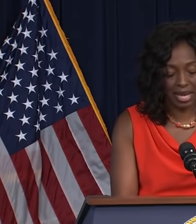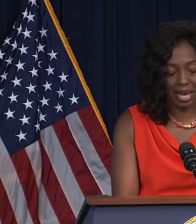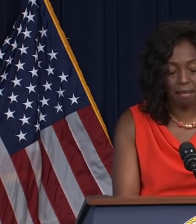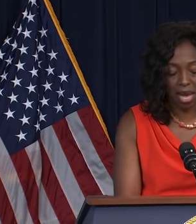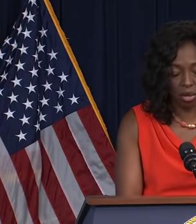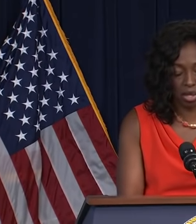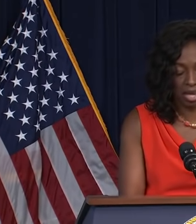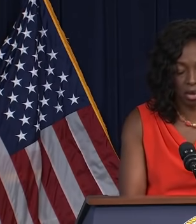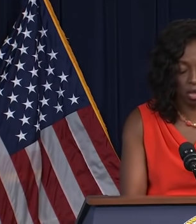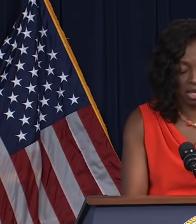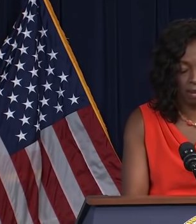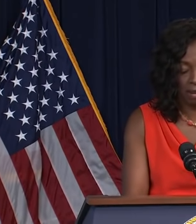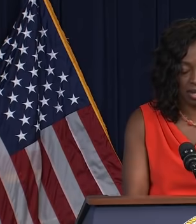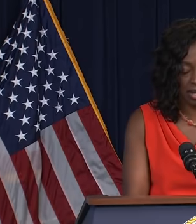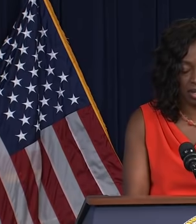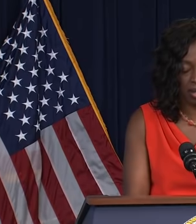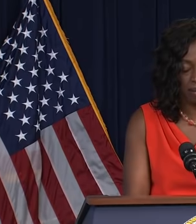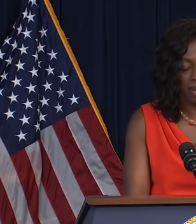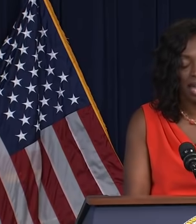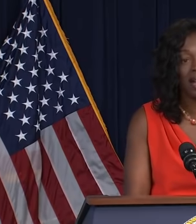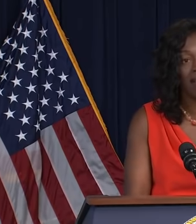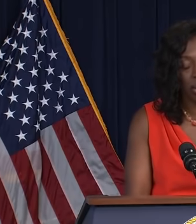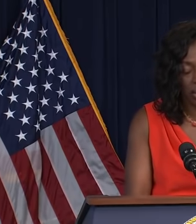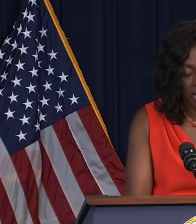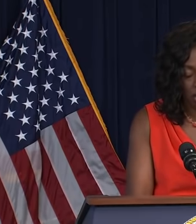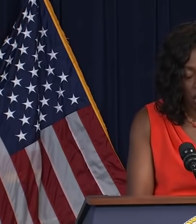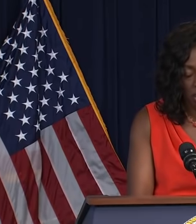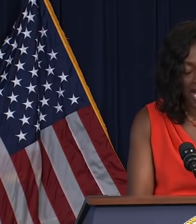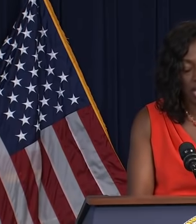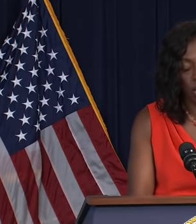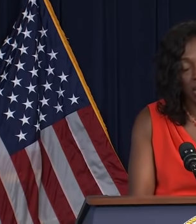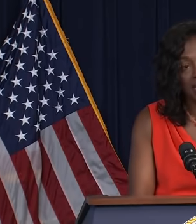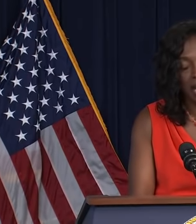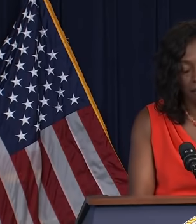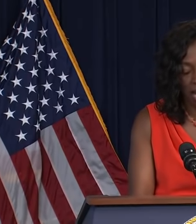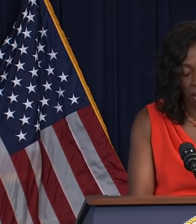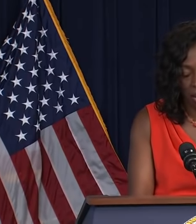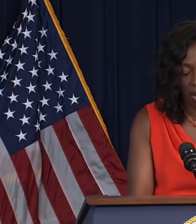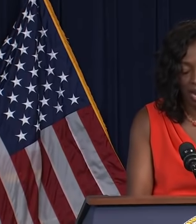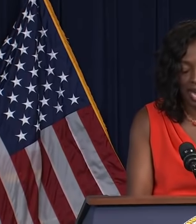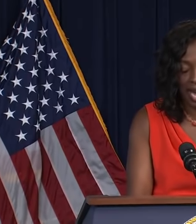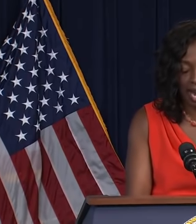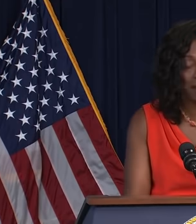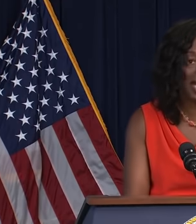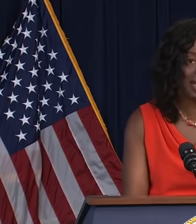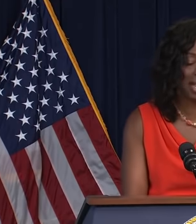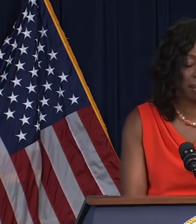they'll point don't must battle